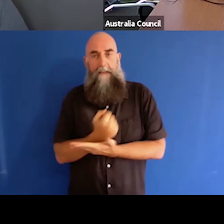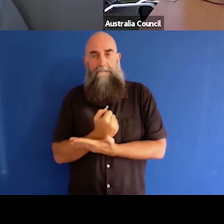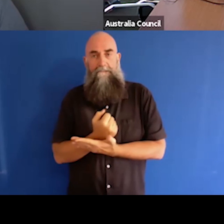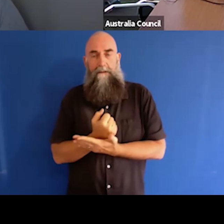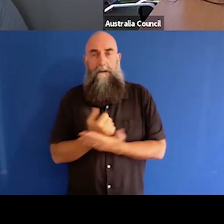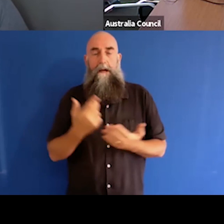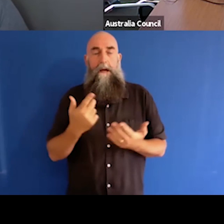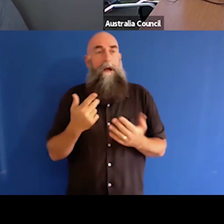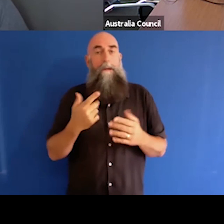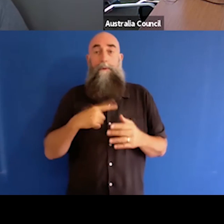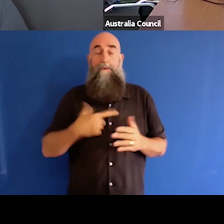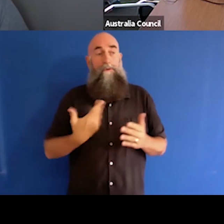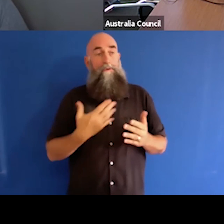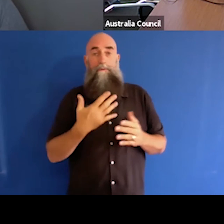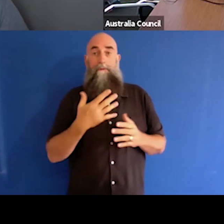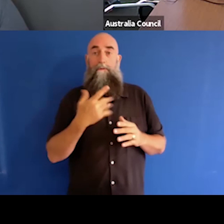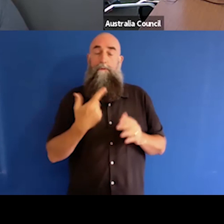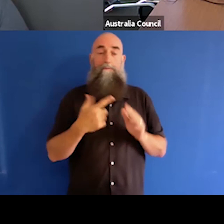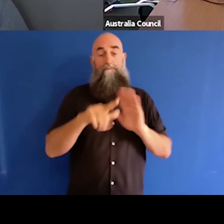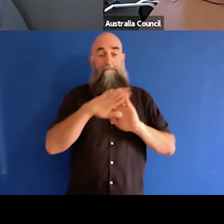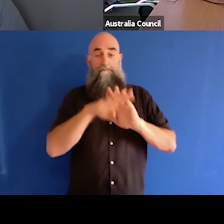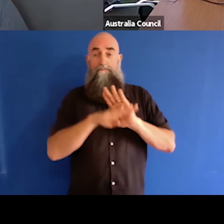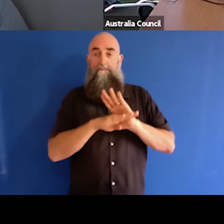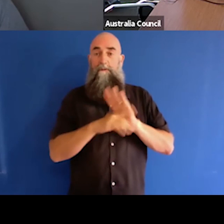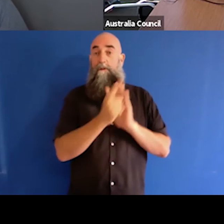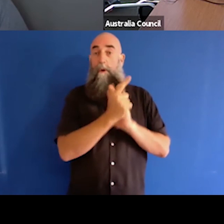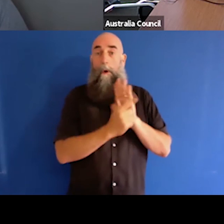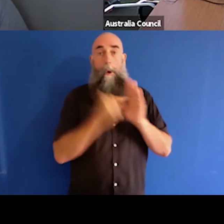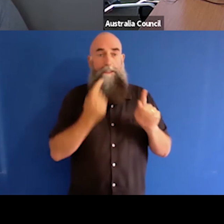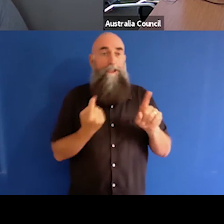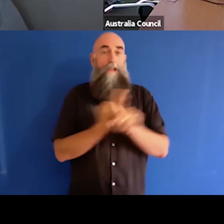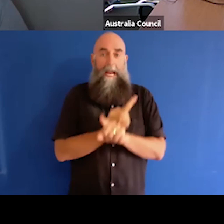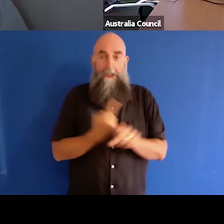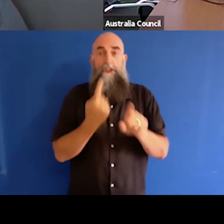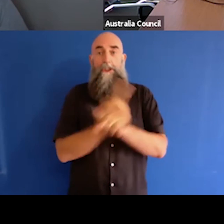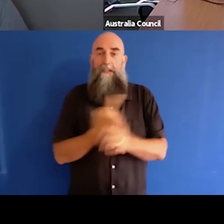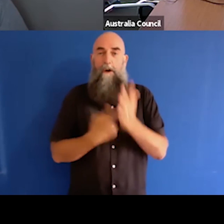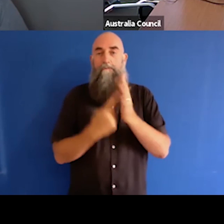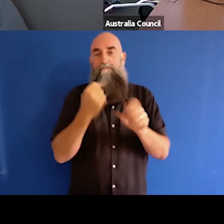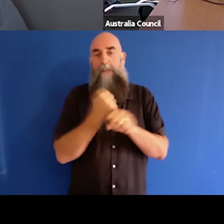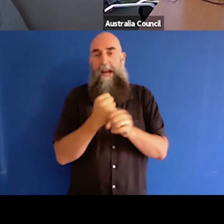all the time, how do we cater to that?" Well, it depends on what the project is but you would